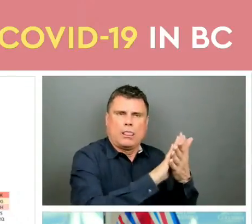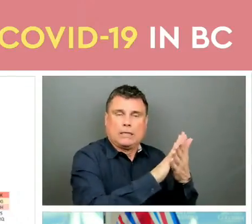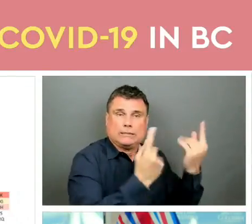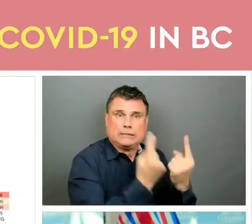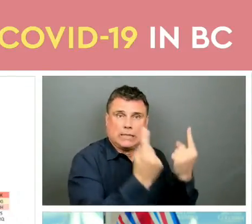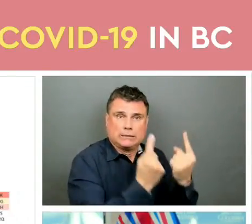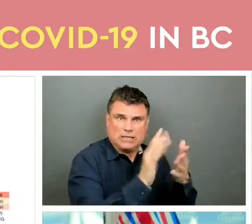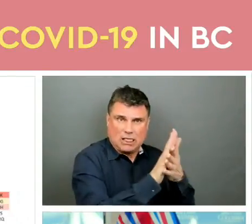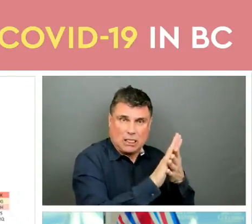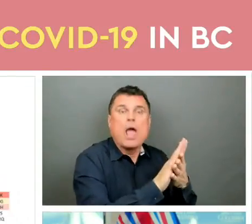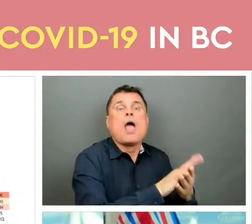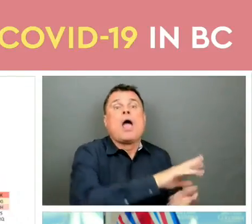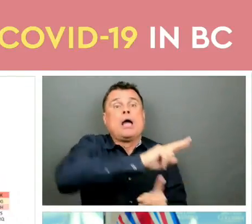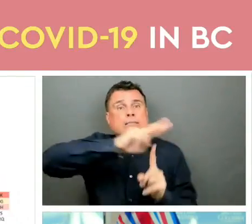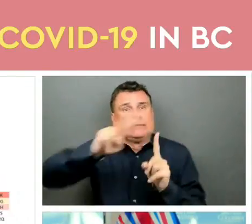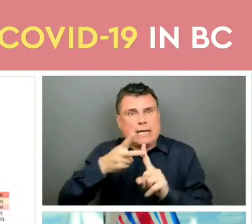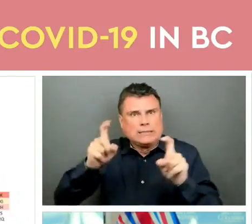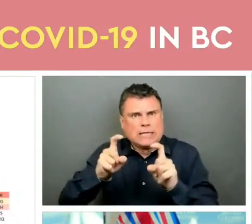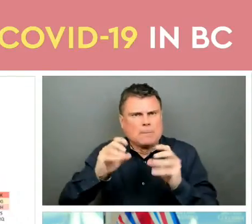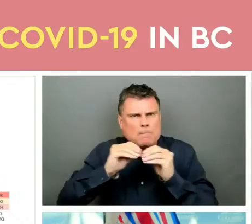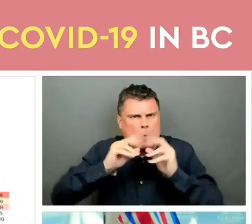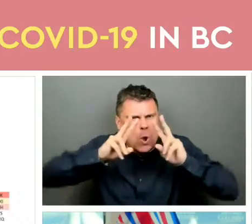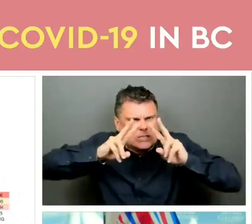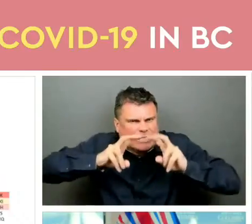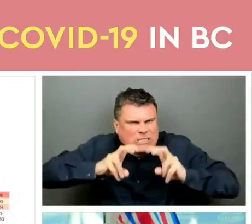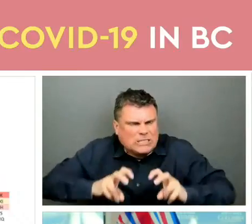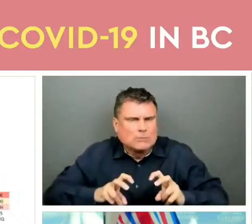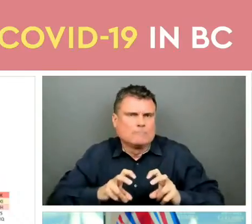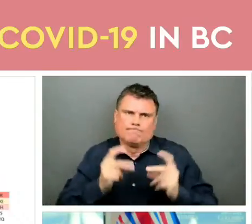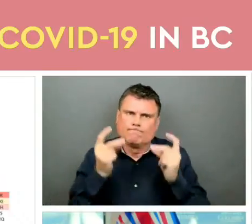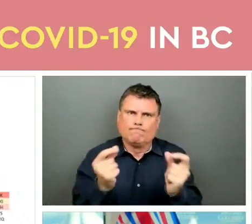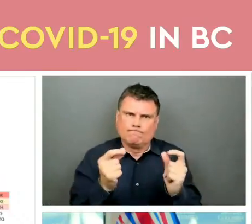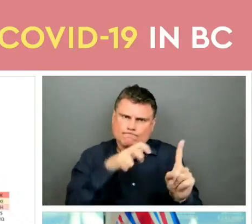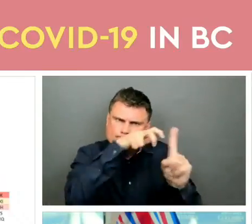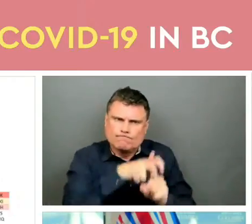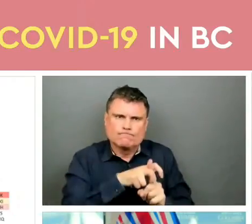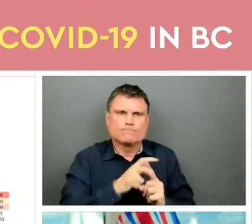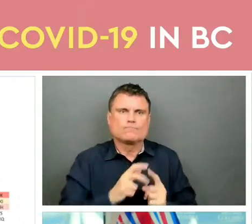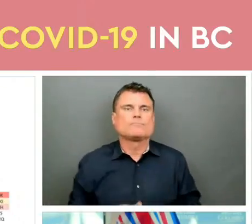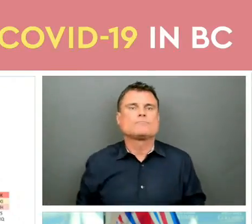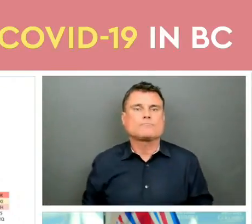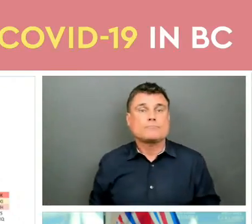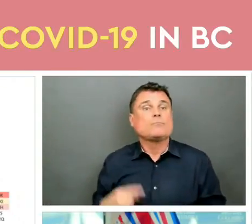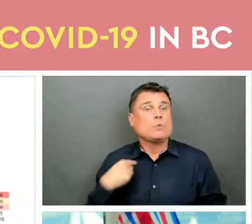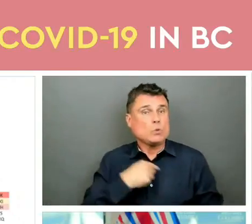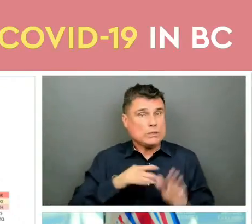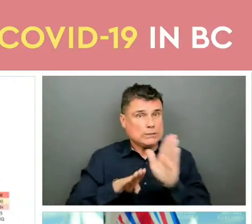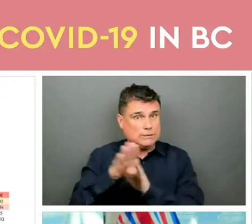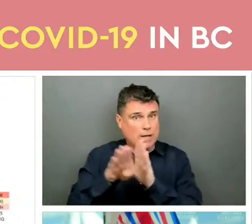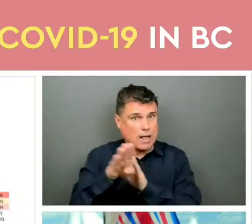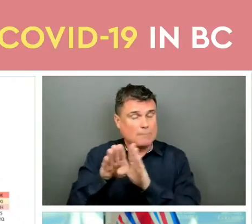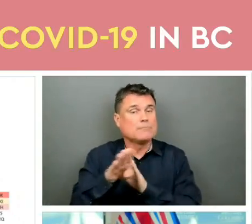as we see. In the last few weeks as we have ramped up and developed more PC R